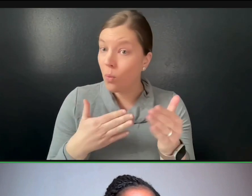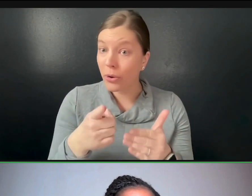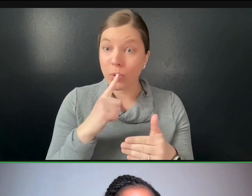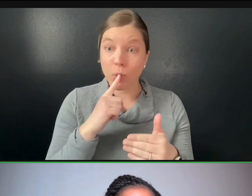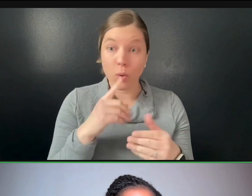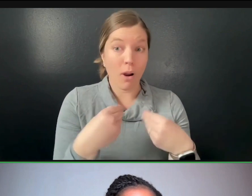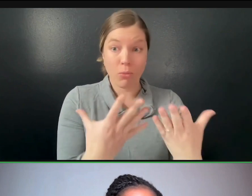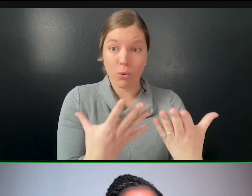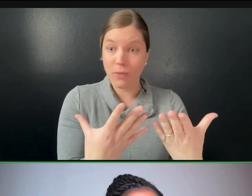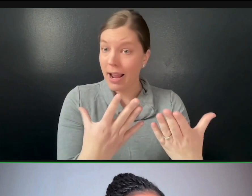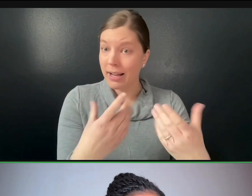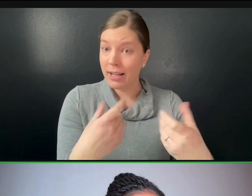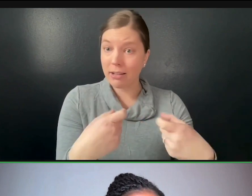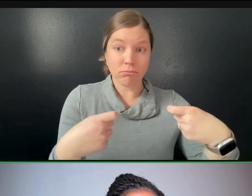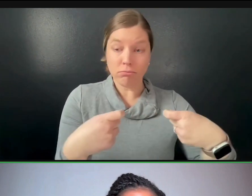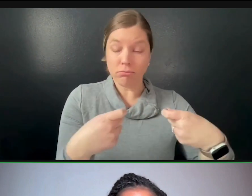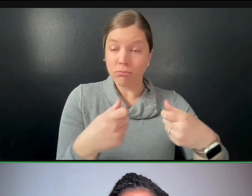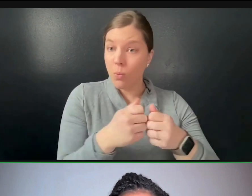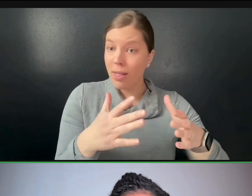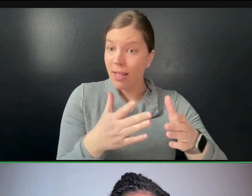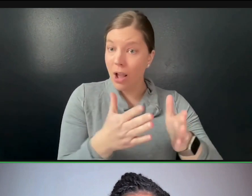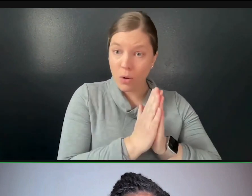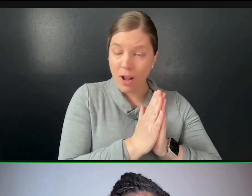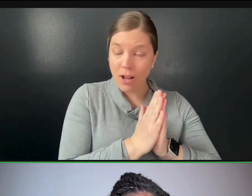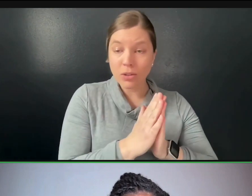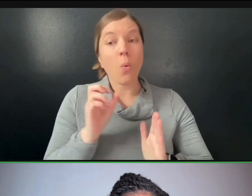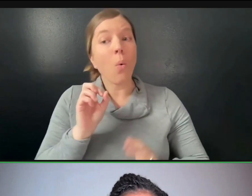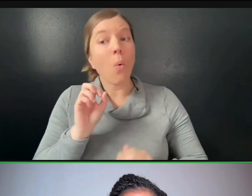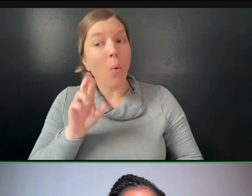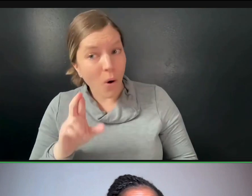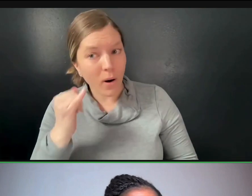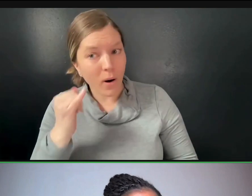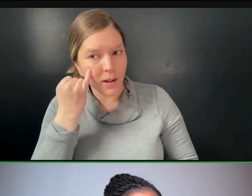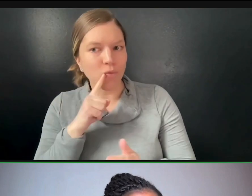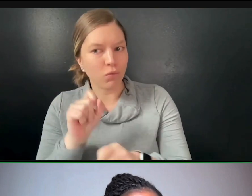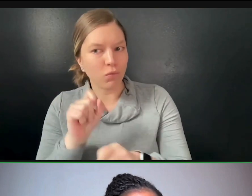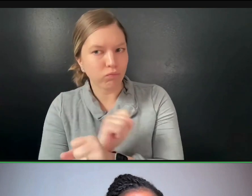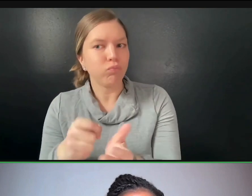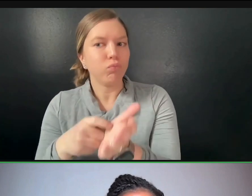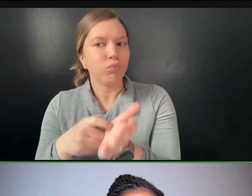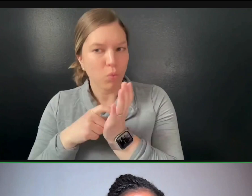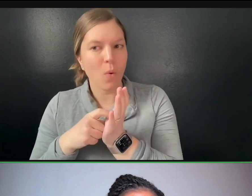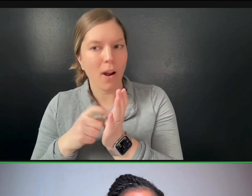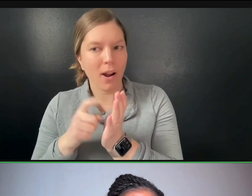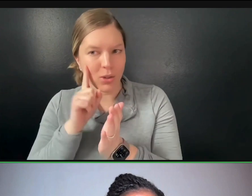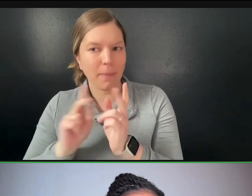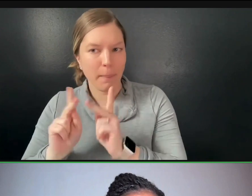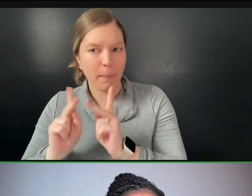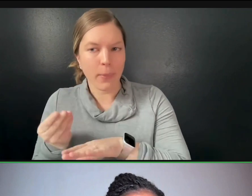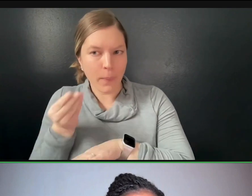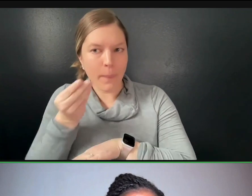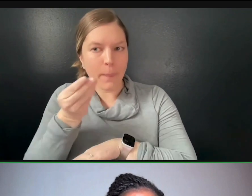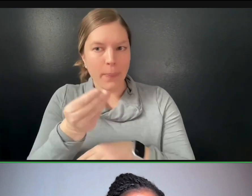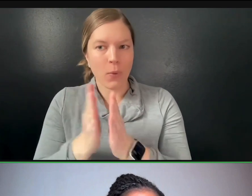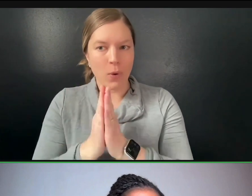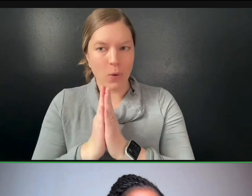and clearly communicate what accommodations will be provided if there are going to be some provided without a request